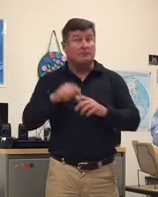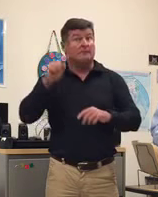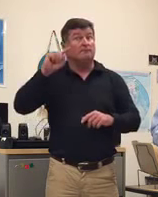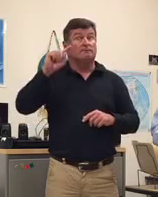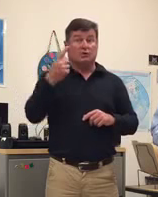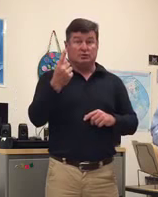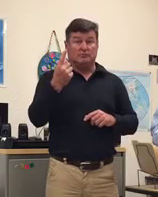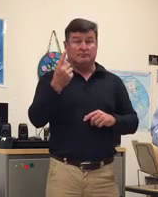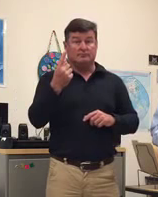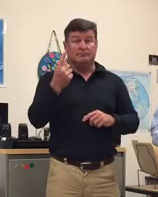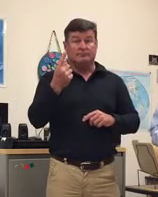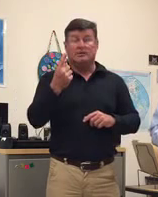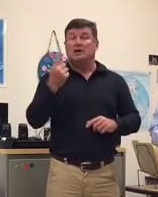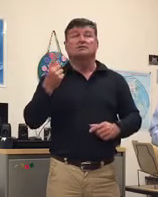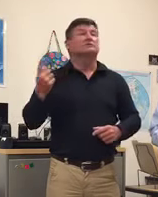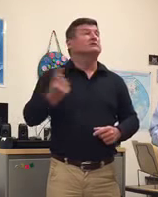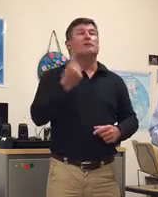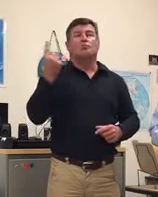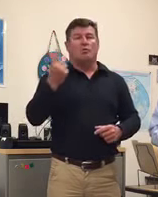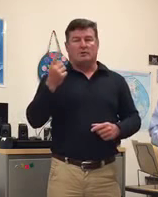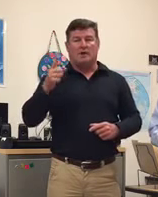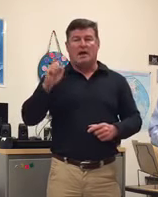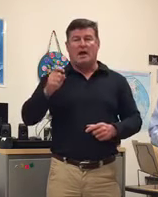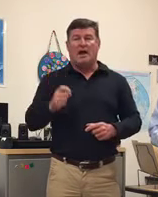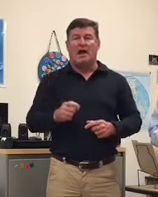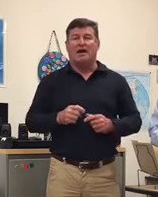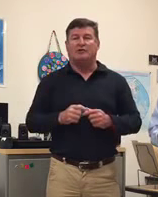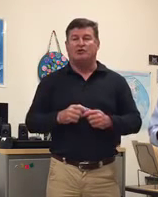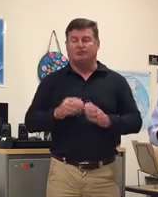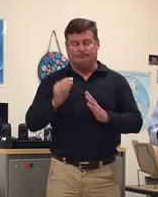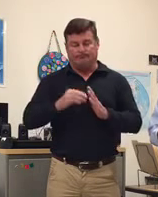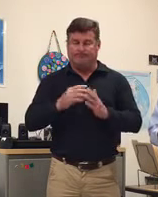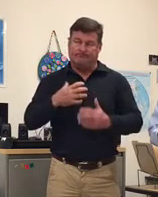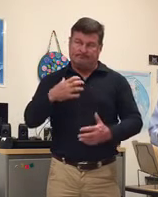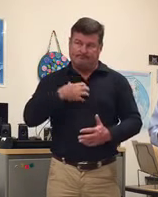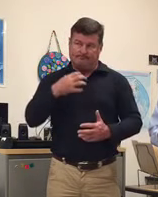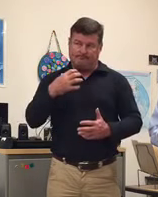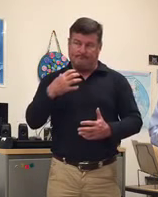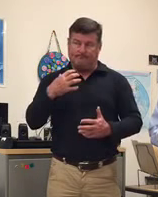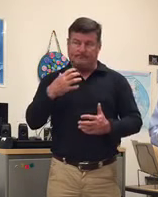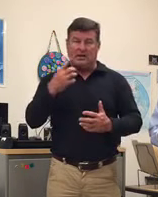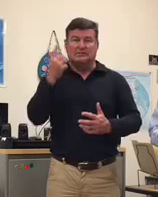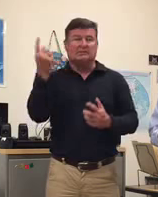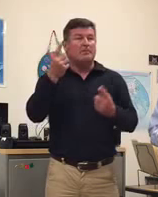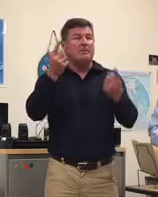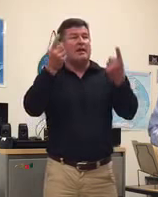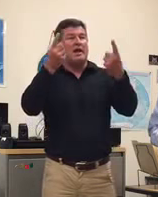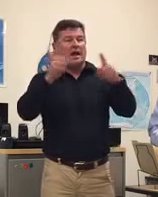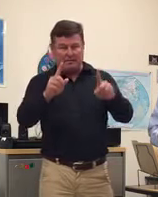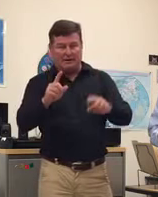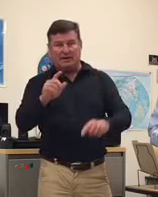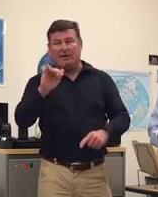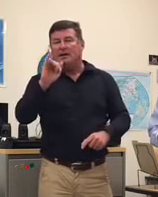First of all, we have to make sure that someone steps forward and makes a complaint about an incident.